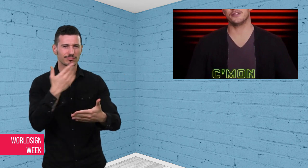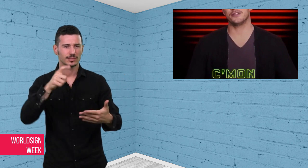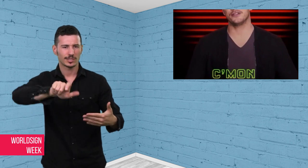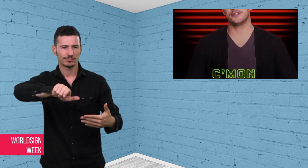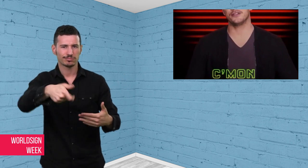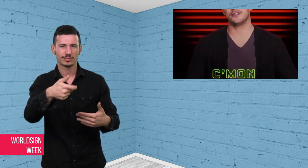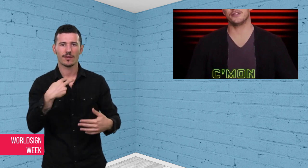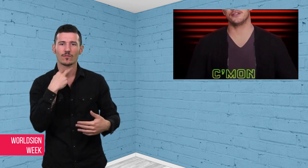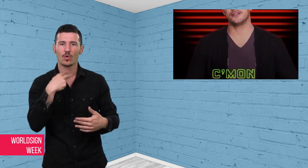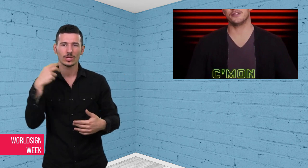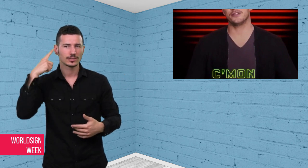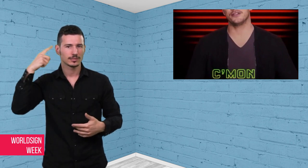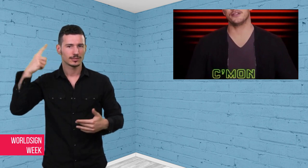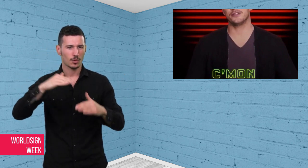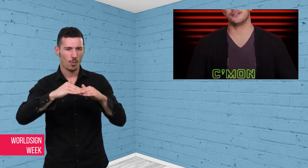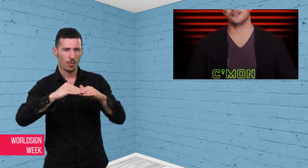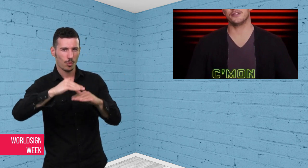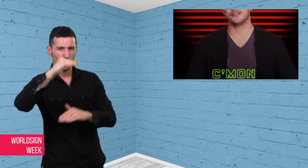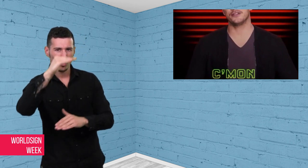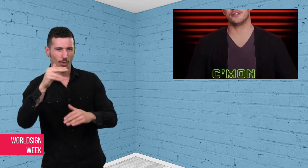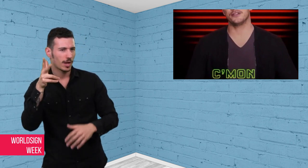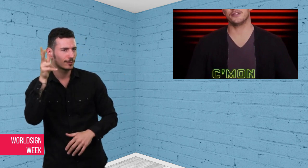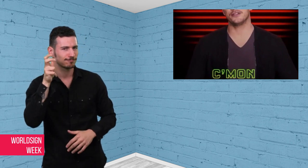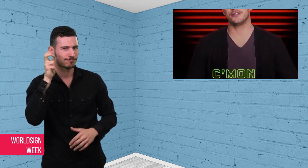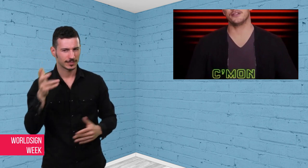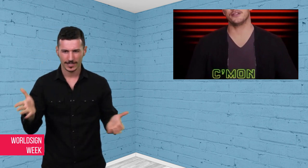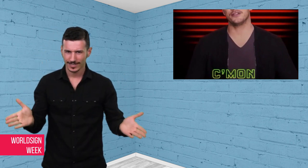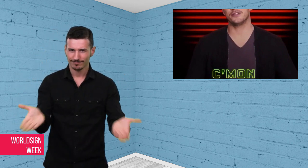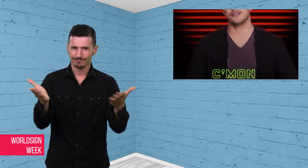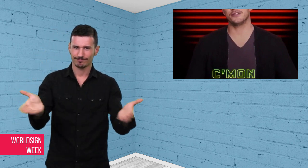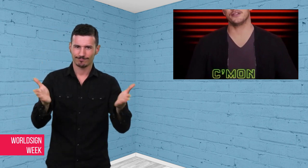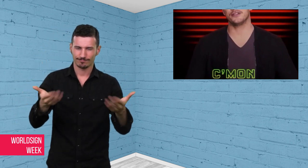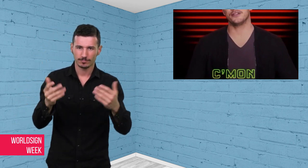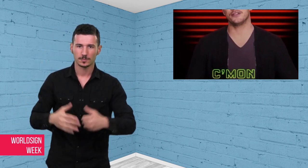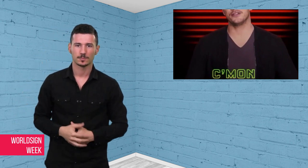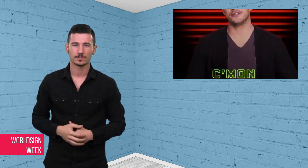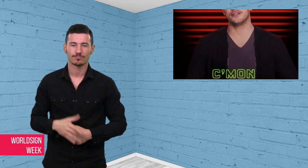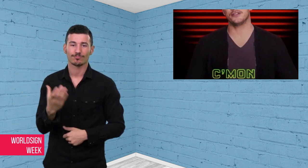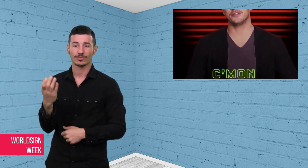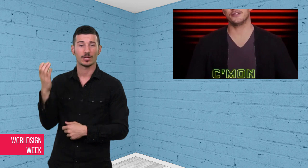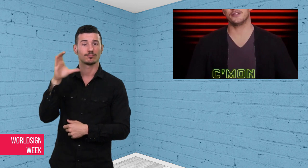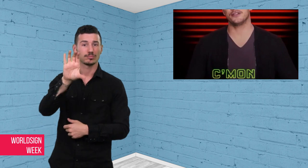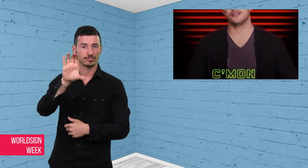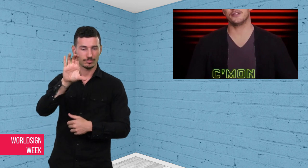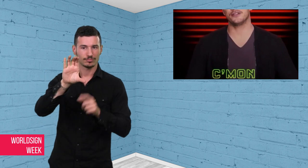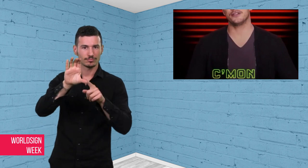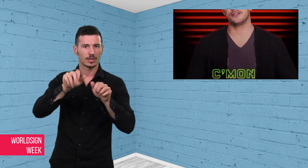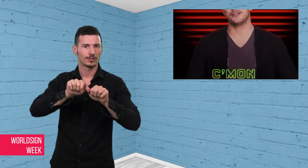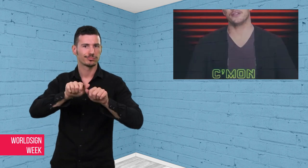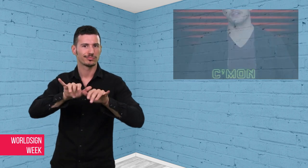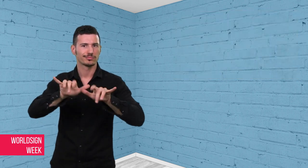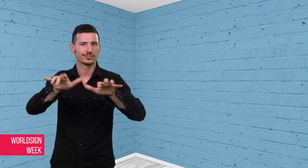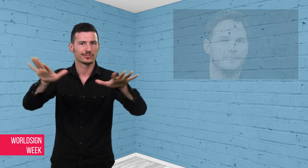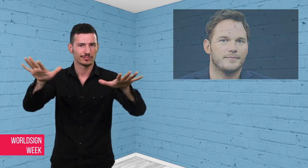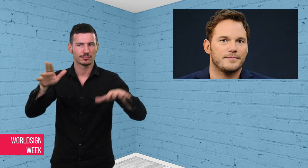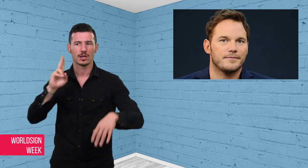This video angered members of the Deaf community who turned to social media to